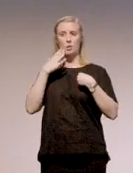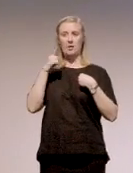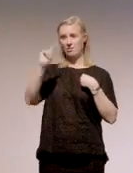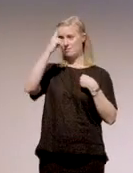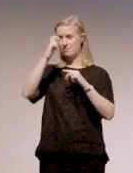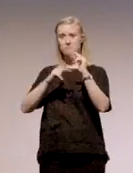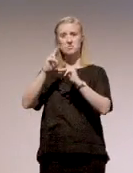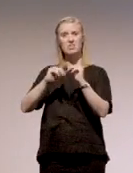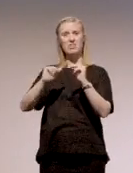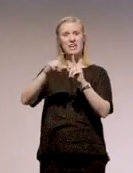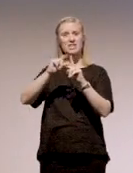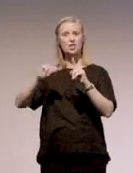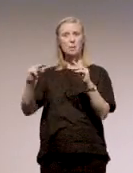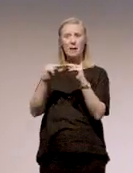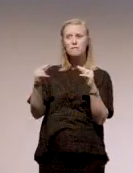thinking around online accessibility.